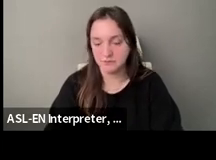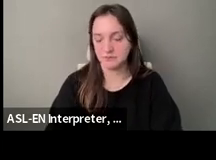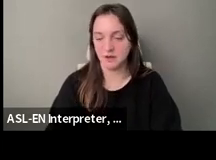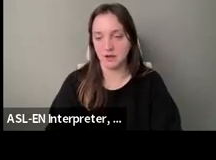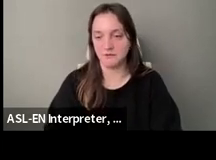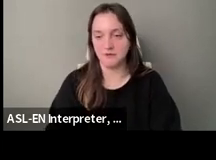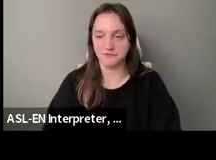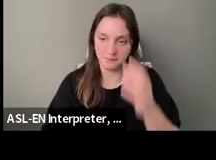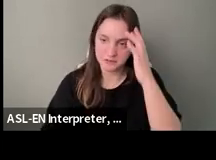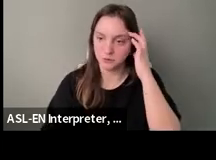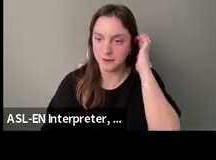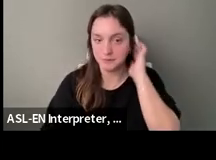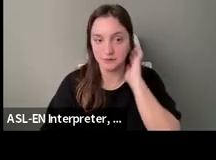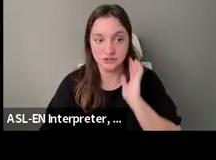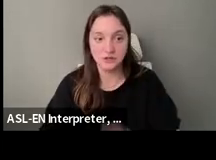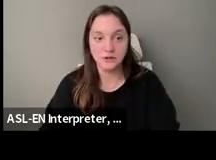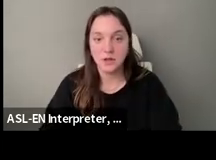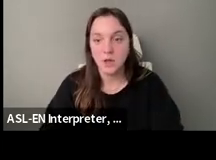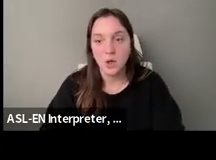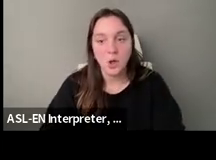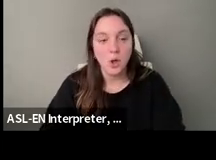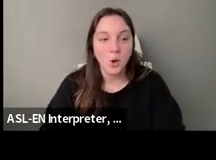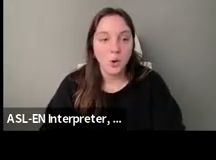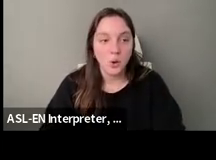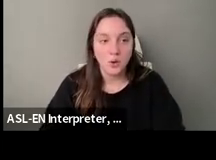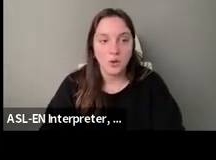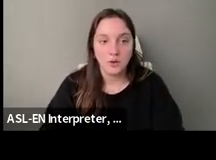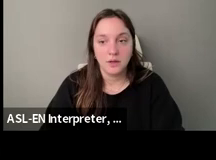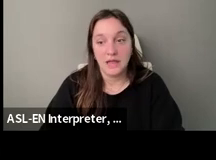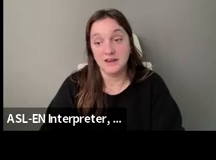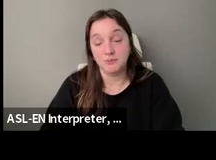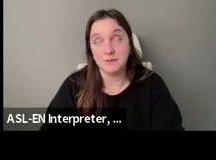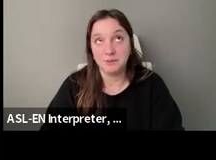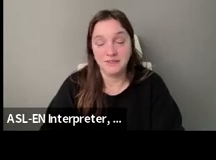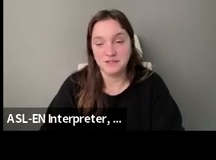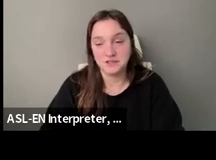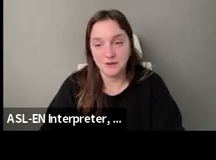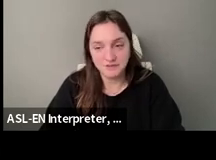deaf people from the total population. And if we apply that to the refugee math, if 10% of